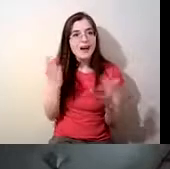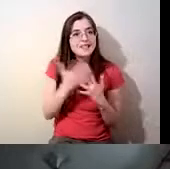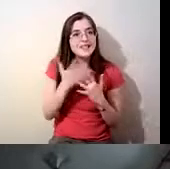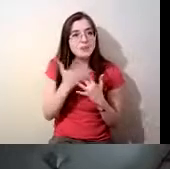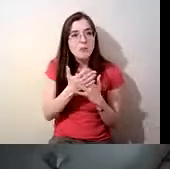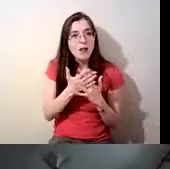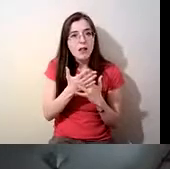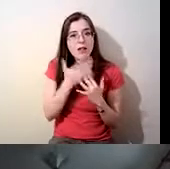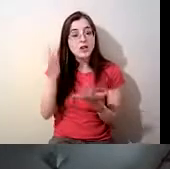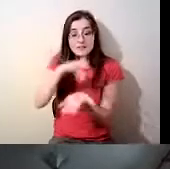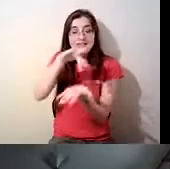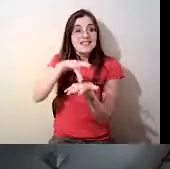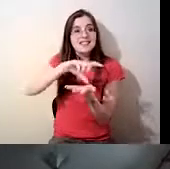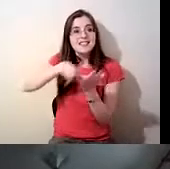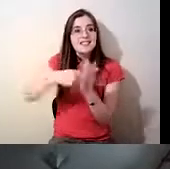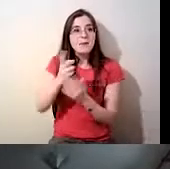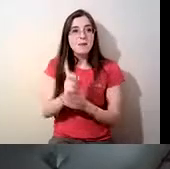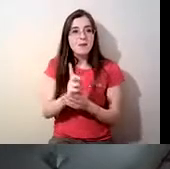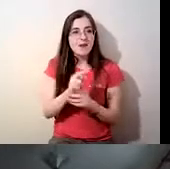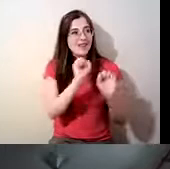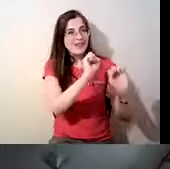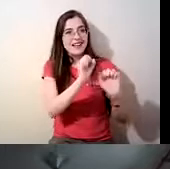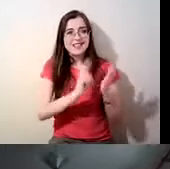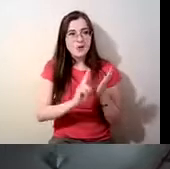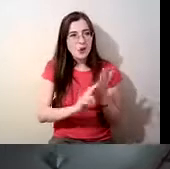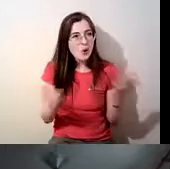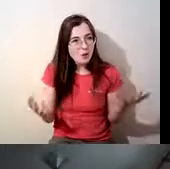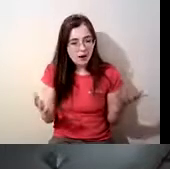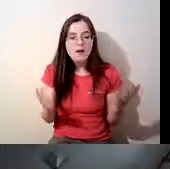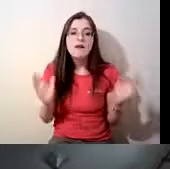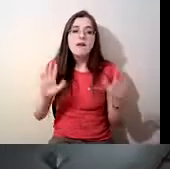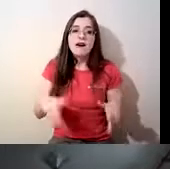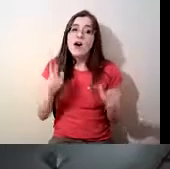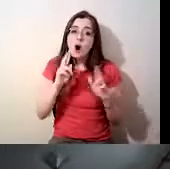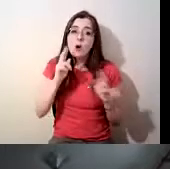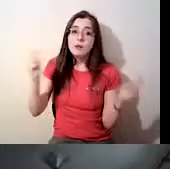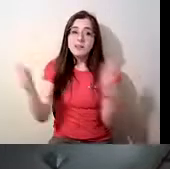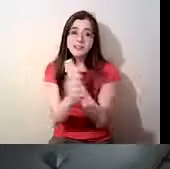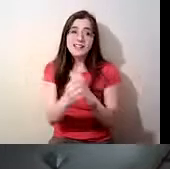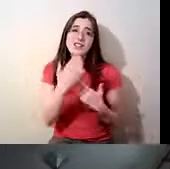disabled people are still the norm so i hope that all that can change thanks so much for your time